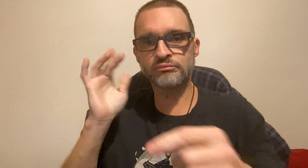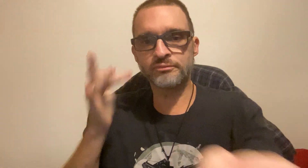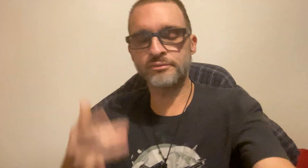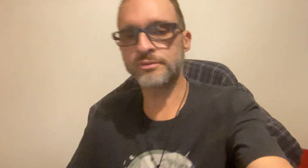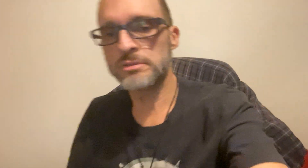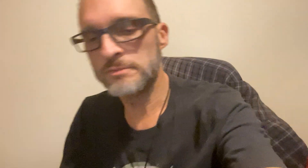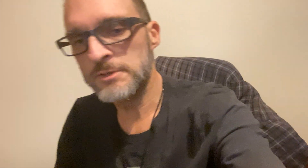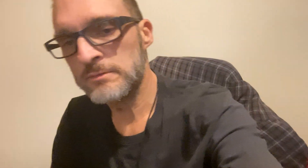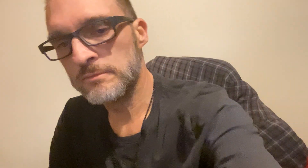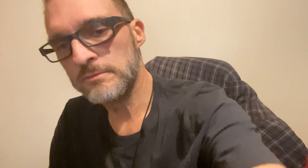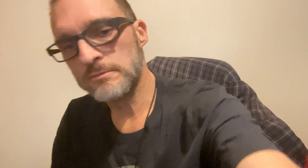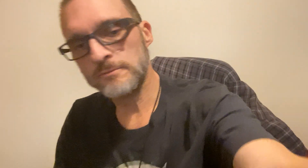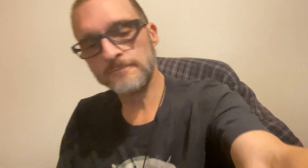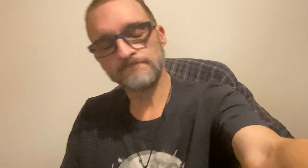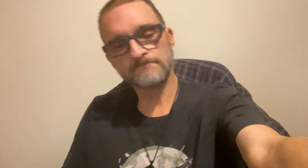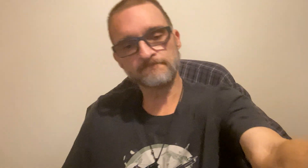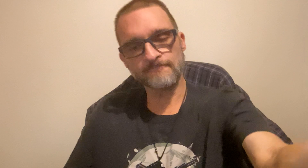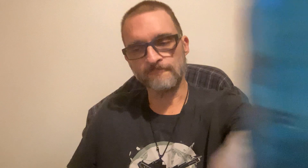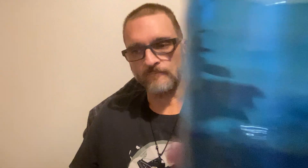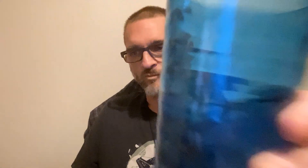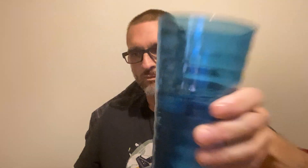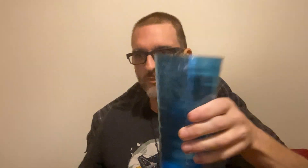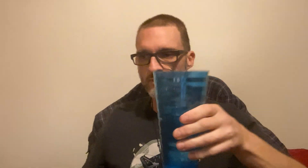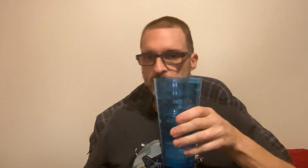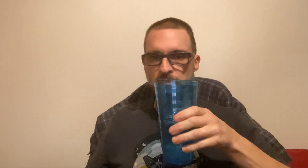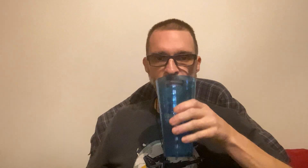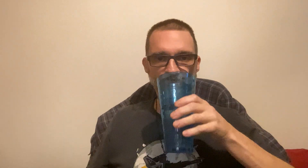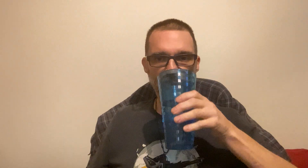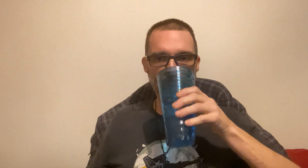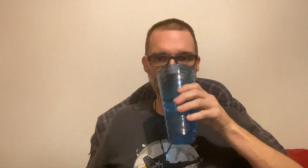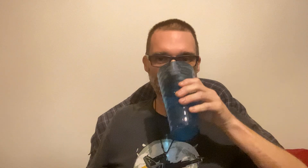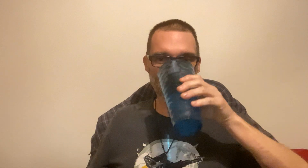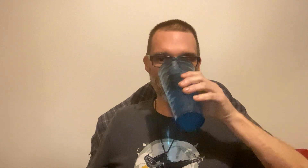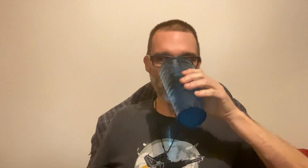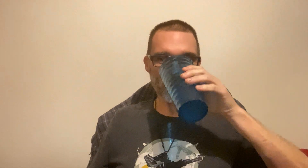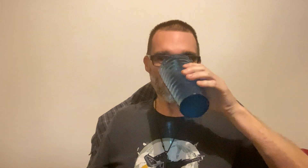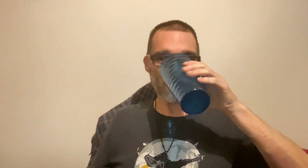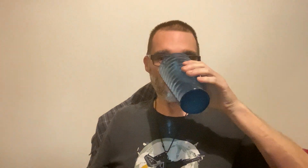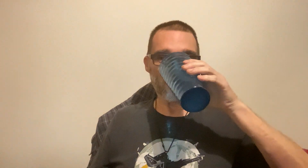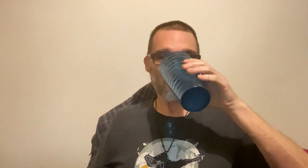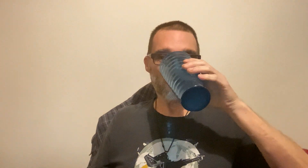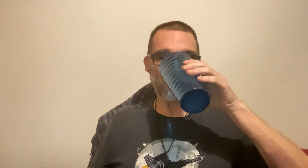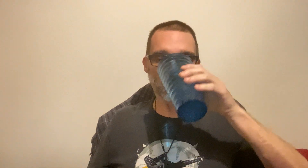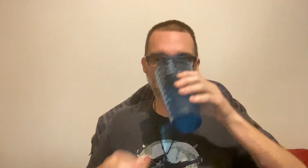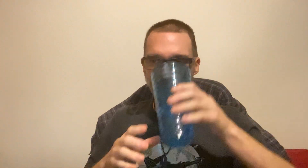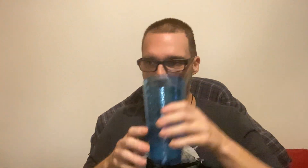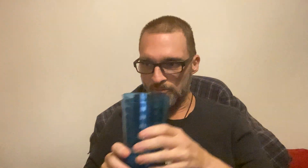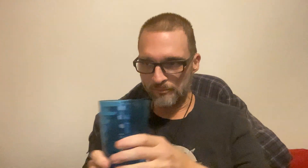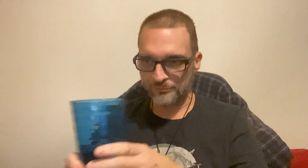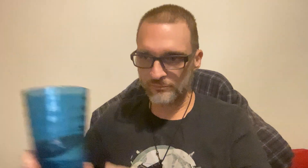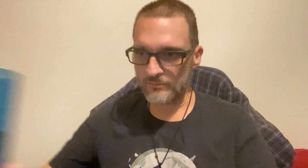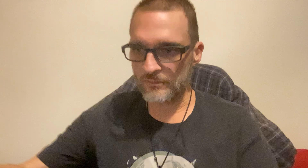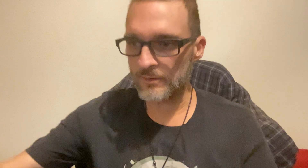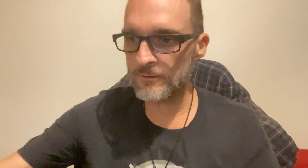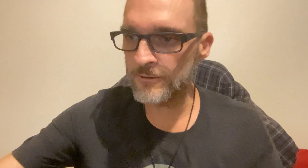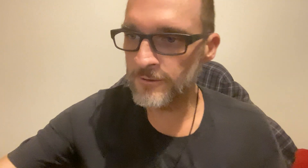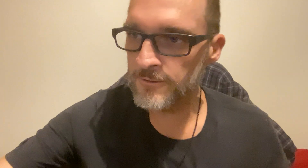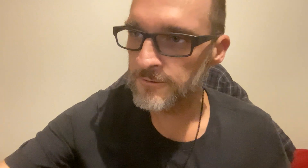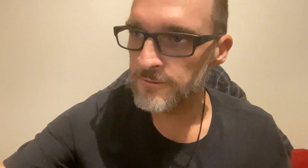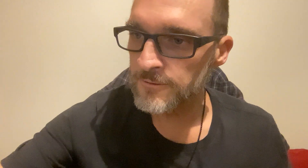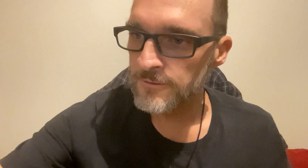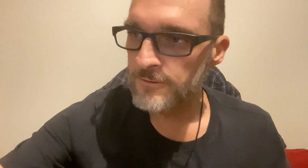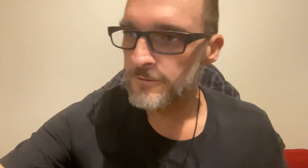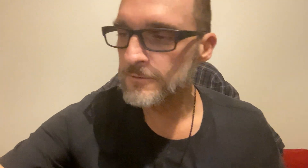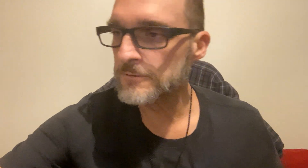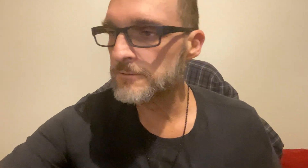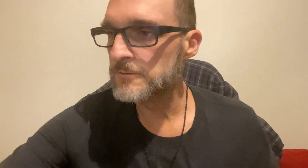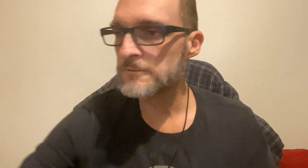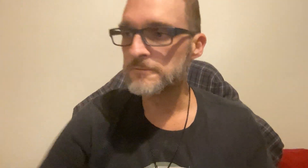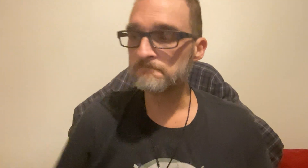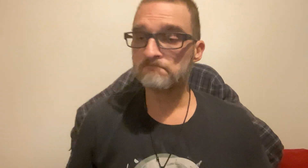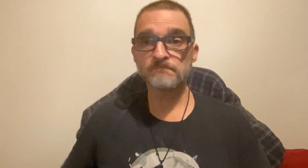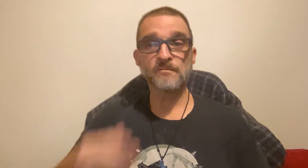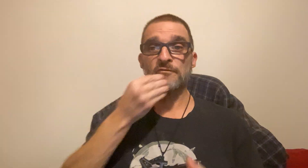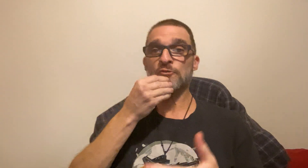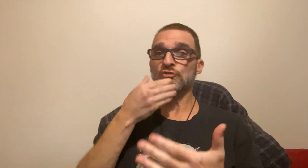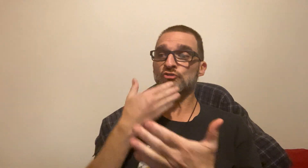*pfft* with the pain. I'm sick of it.